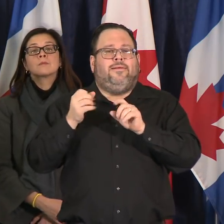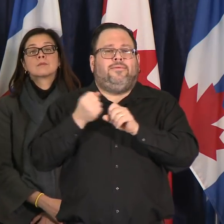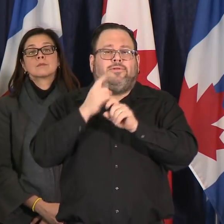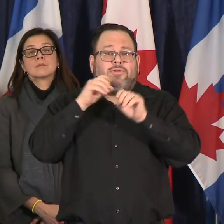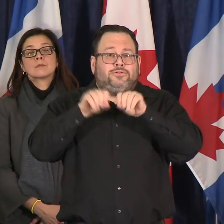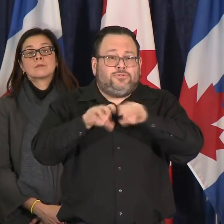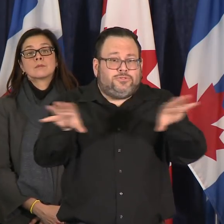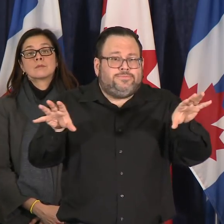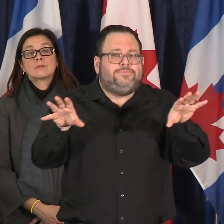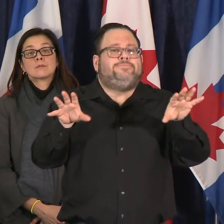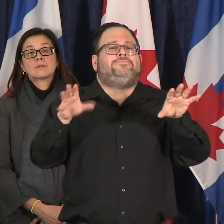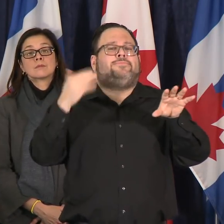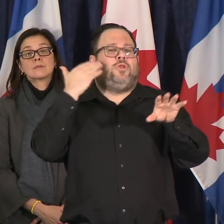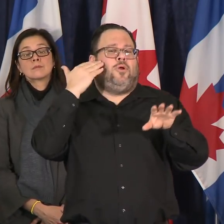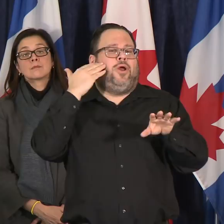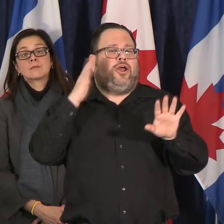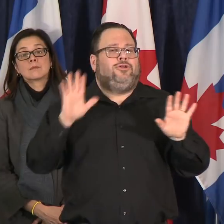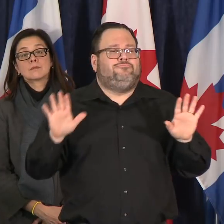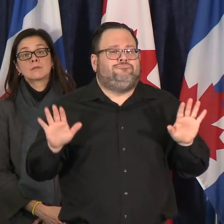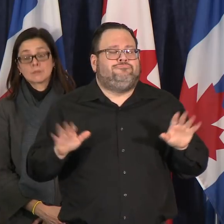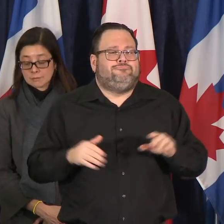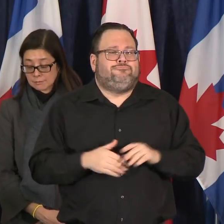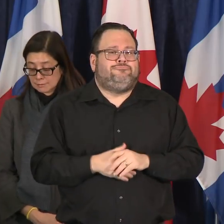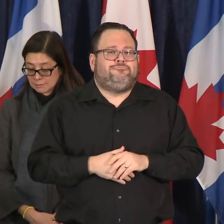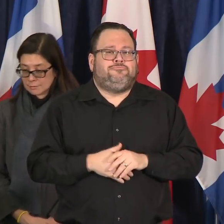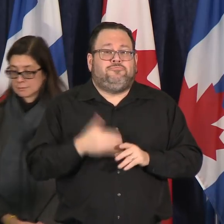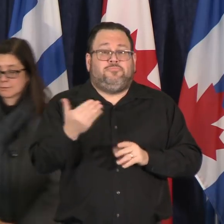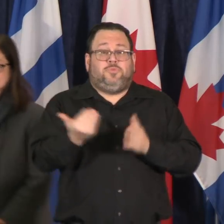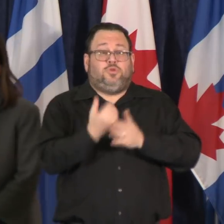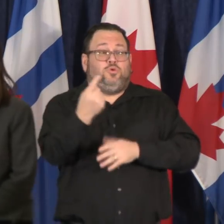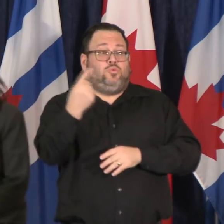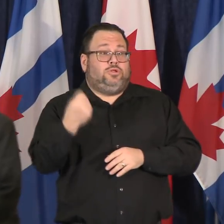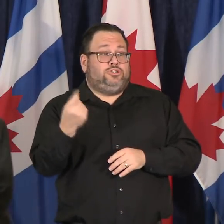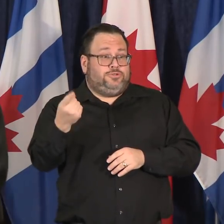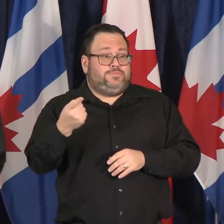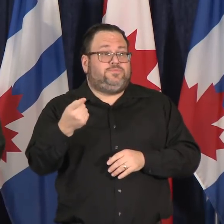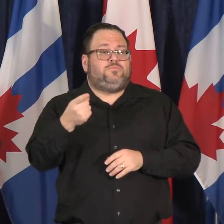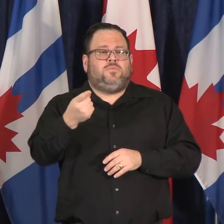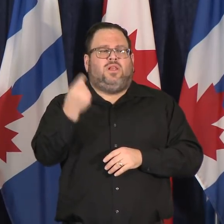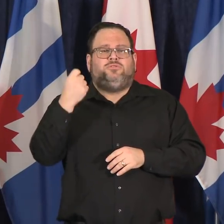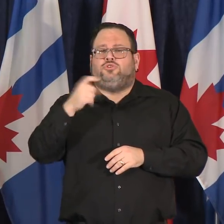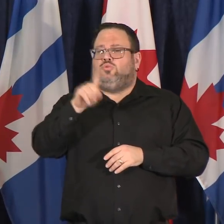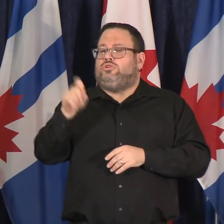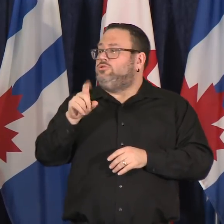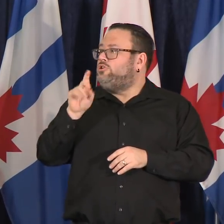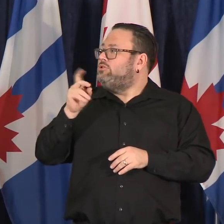hi I have a question for dr. Davila early on I think your office unless I'm